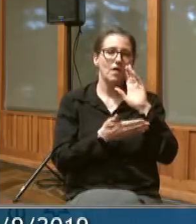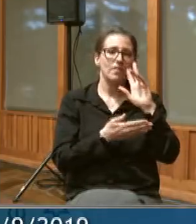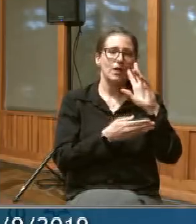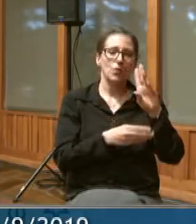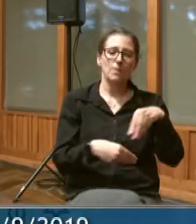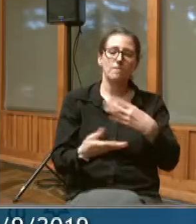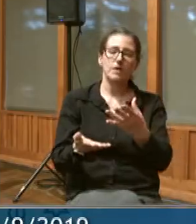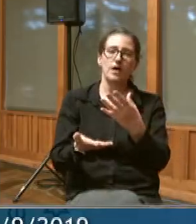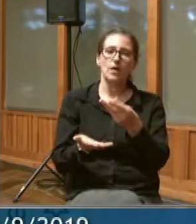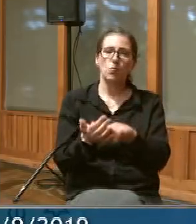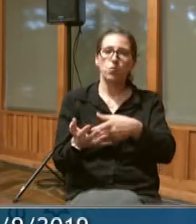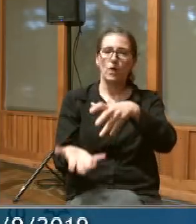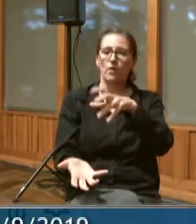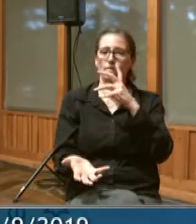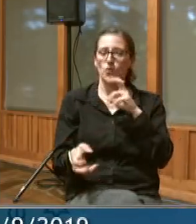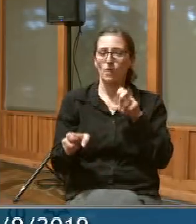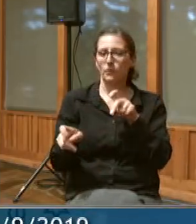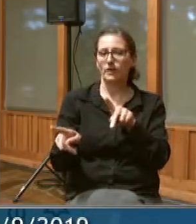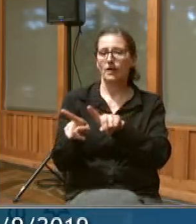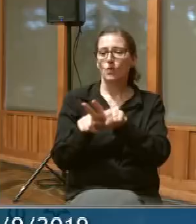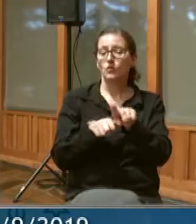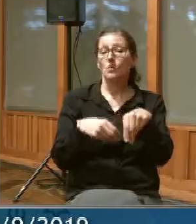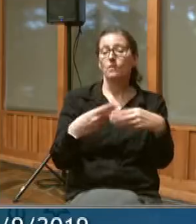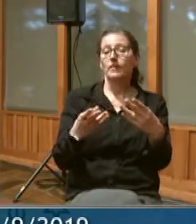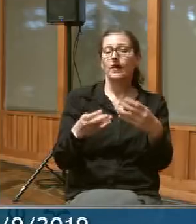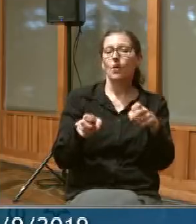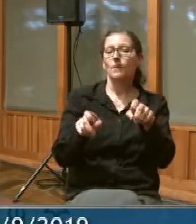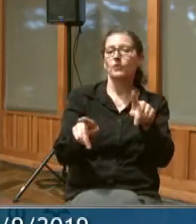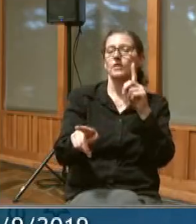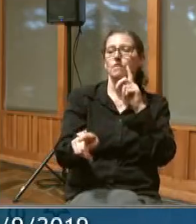EQUITABLE PROSPERITY BY INVESTING 3.2 MILLION THAT AIM